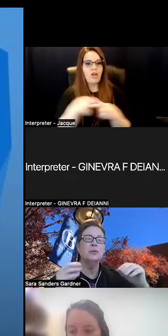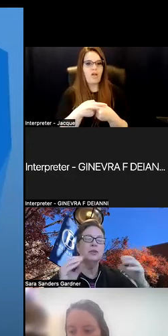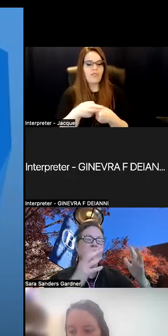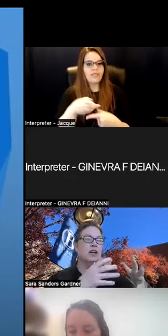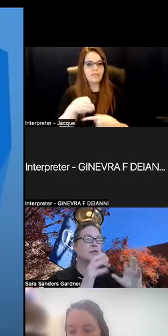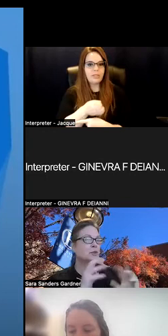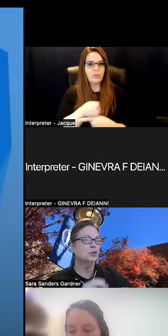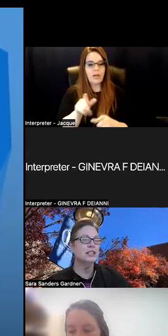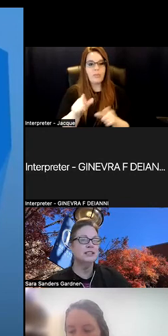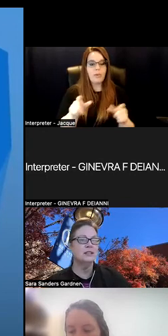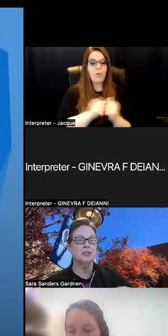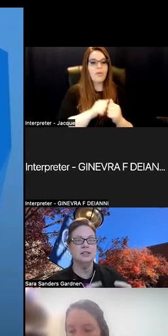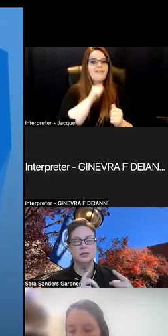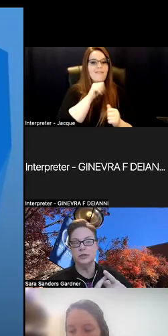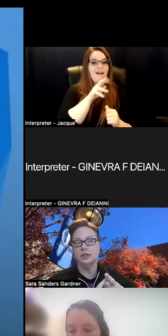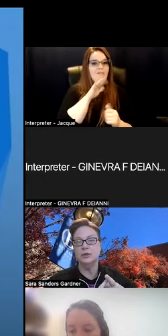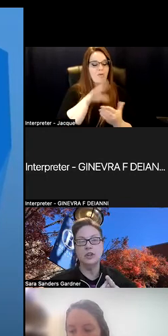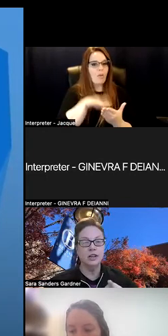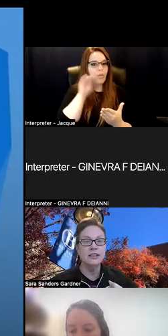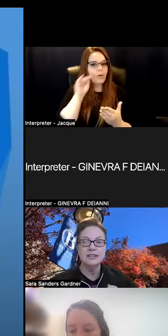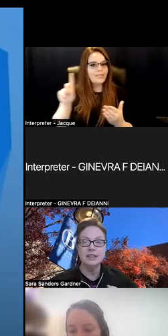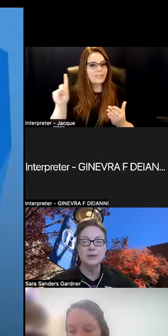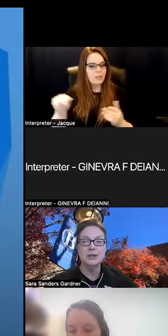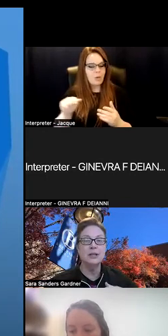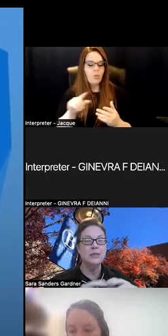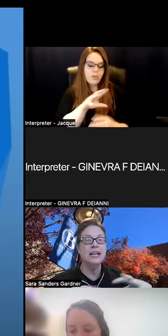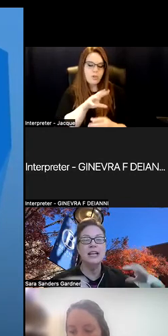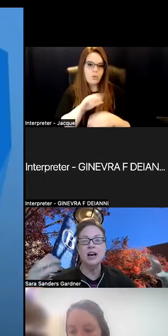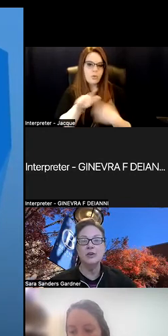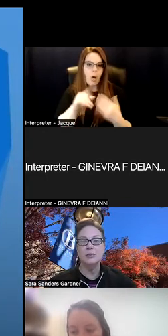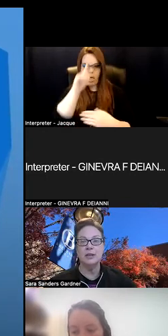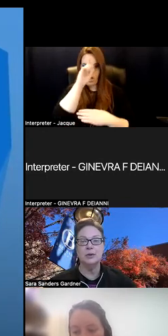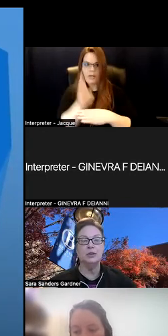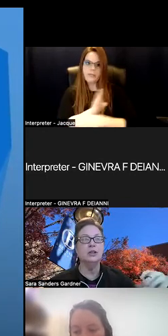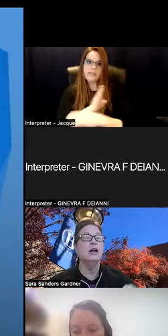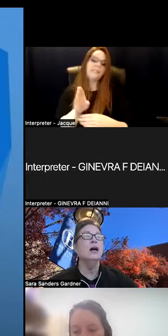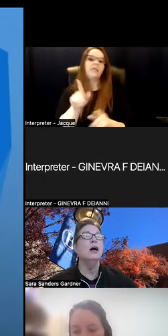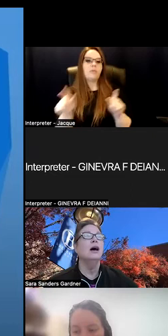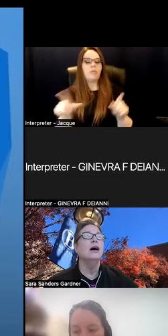with nonverbal learning disabilities, which includes all autistic people and many other people.